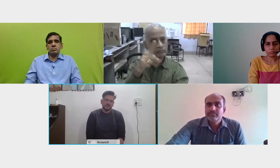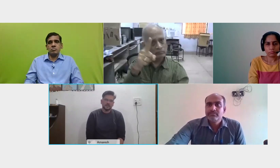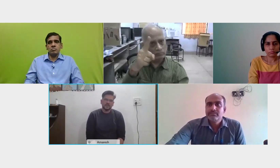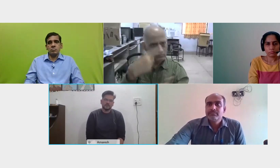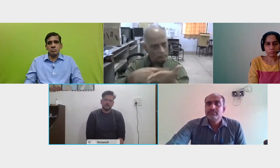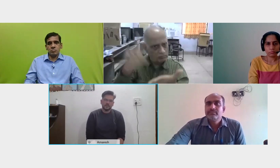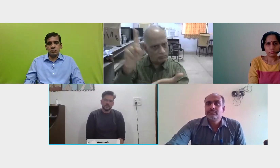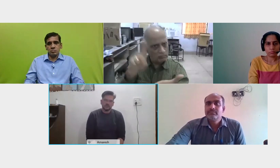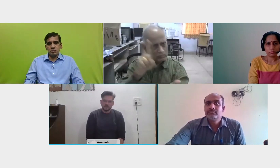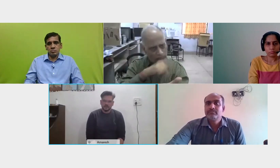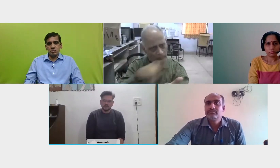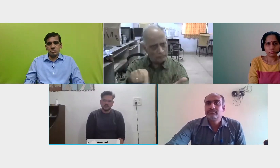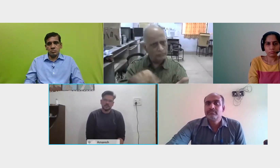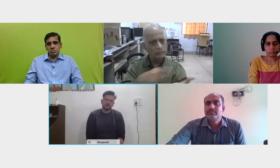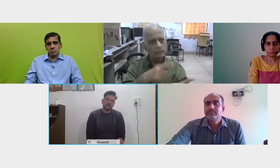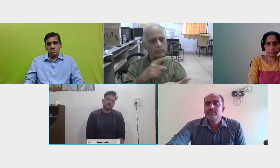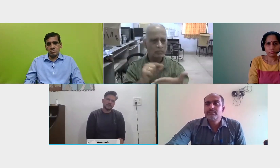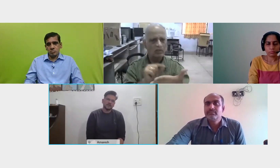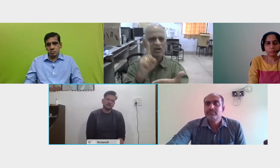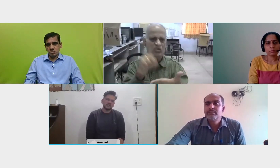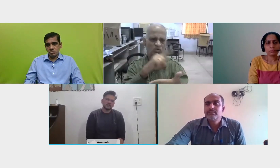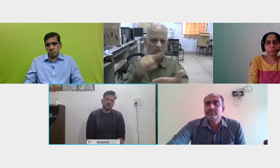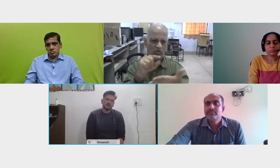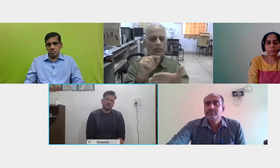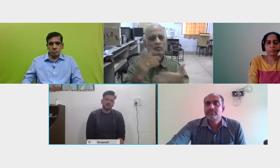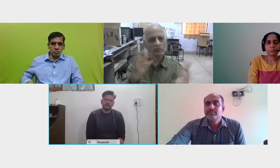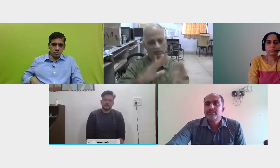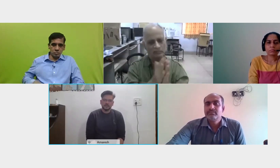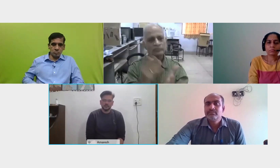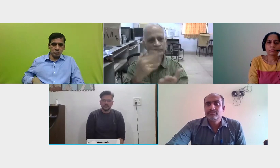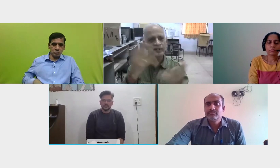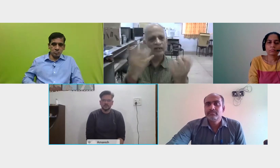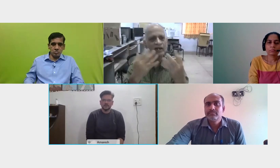signs and then we had published dictionary then we invited all associations for the deaf